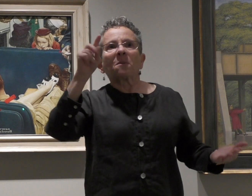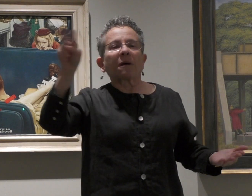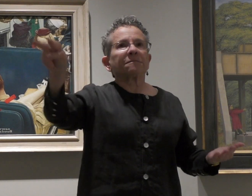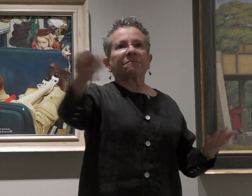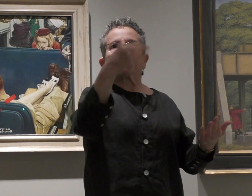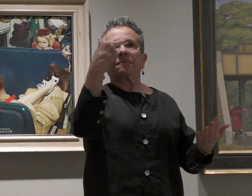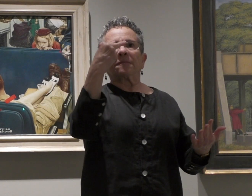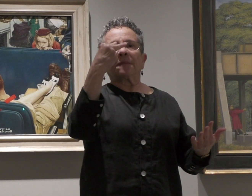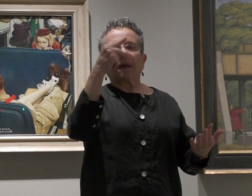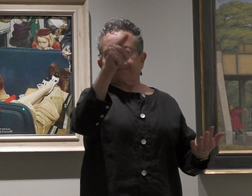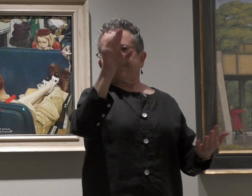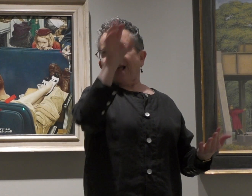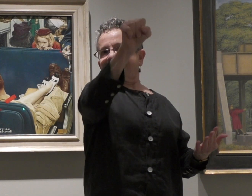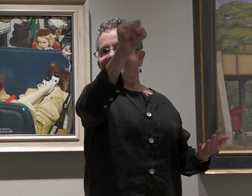The painter captures this moment when someone has turned around and has glanced backward.